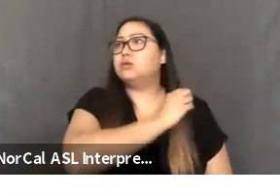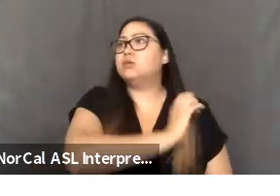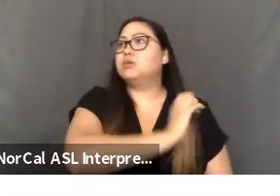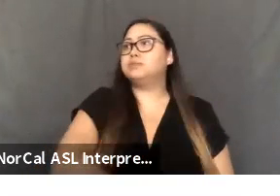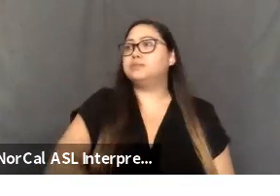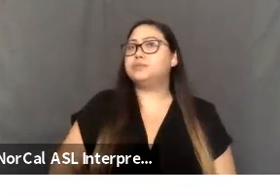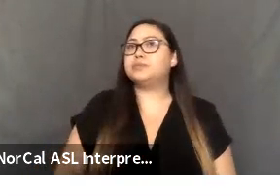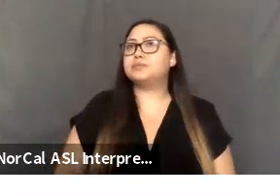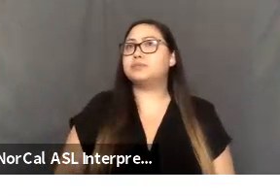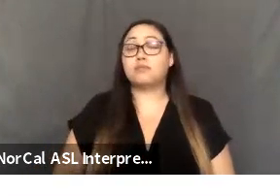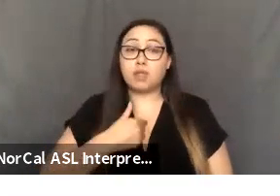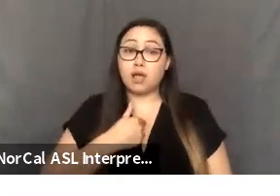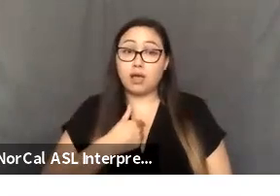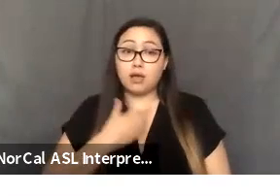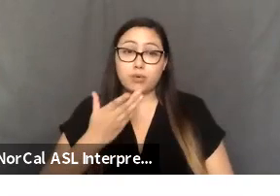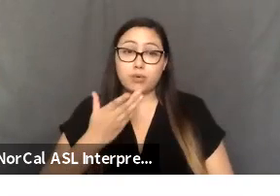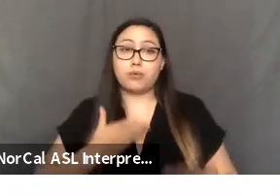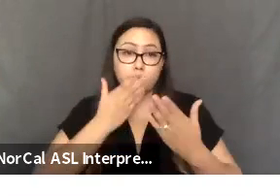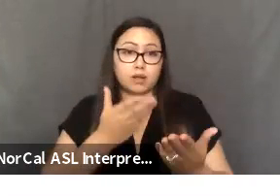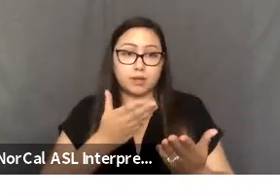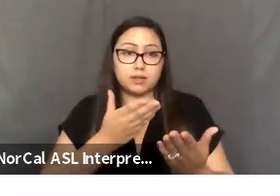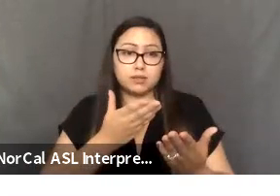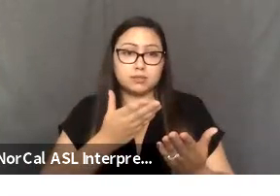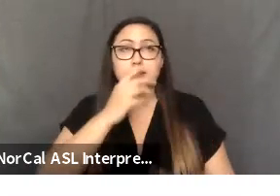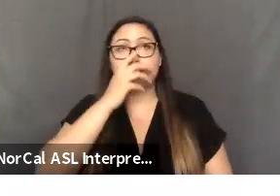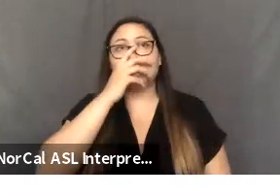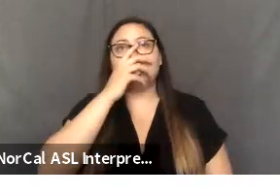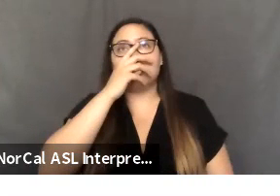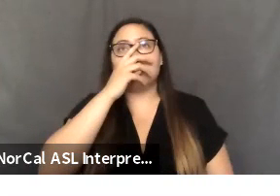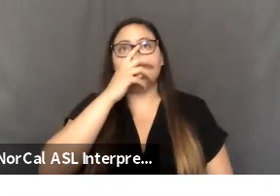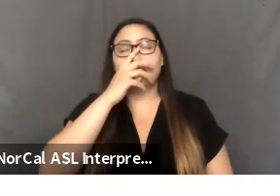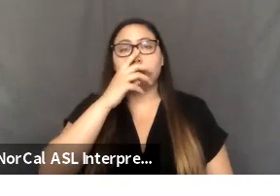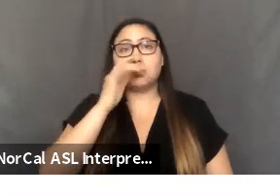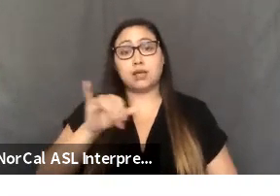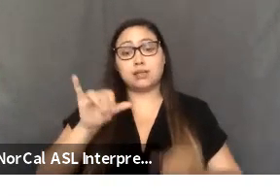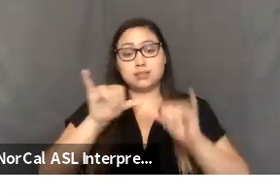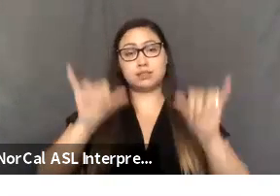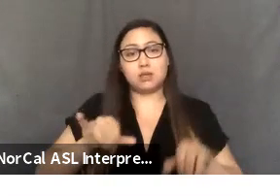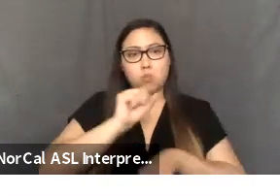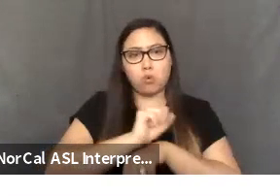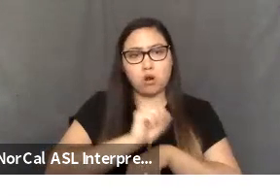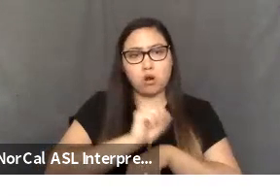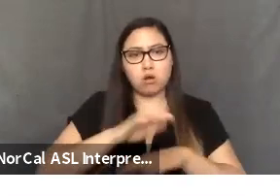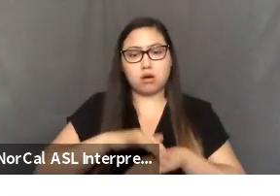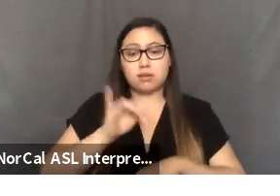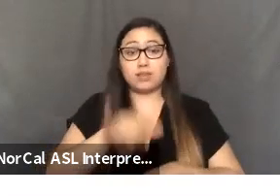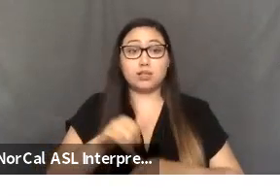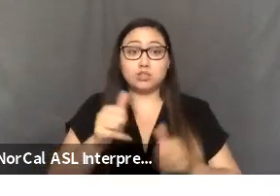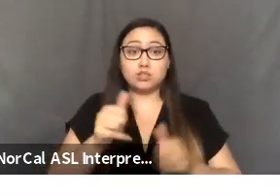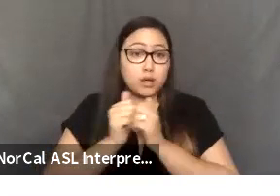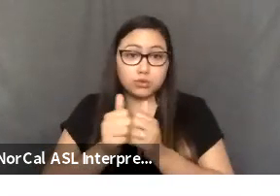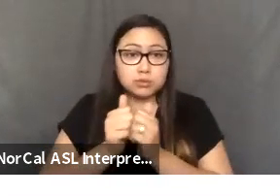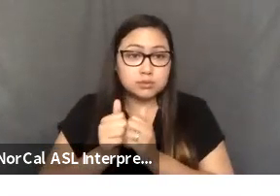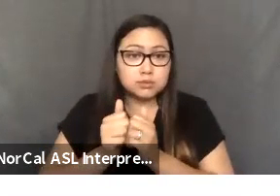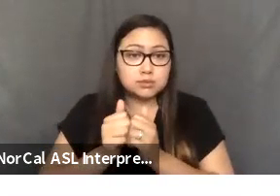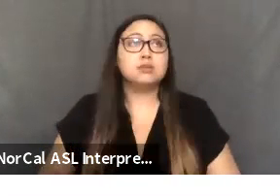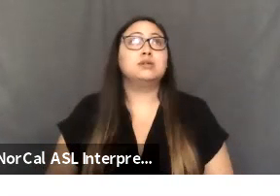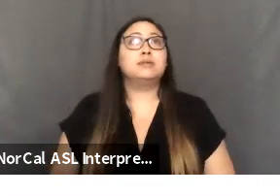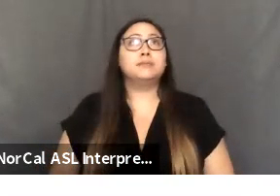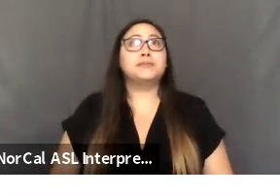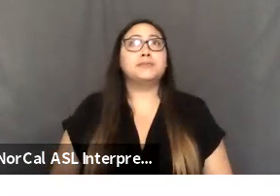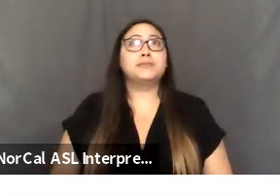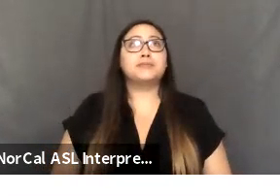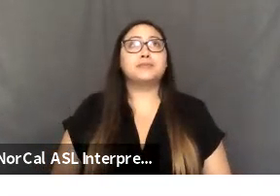I would recommend that get a system to work on these together. I previously worked at the